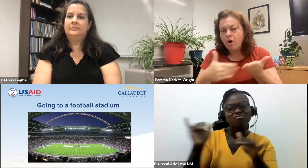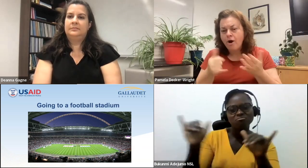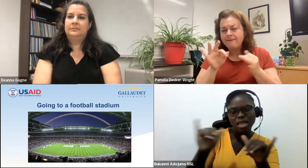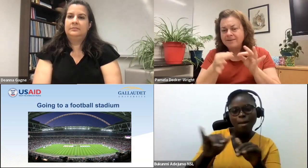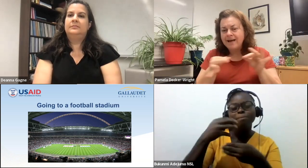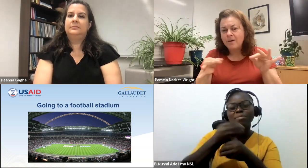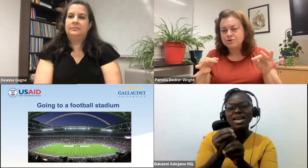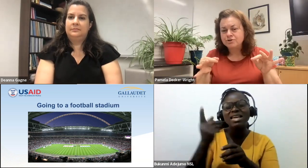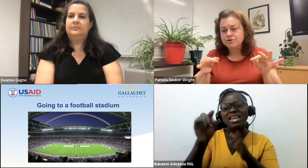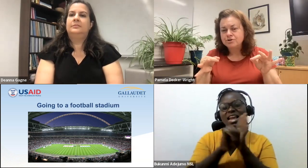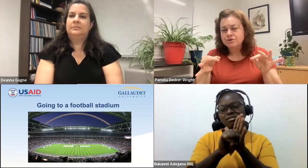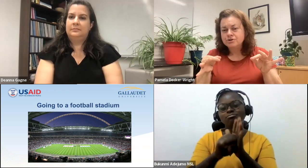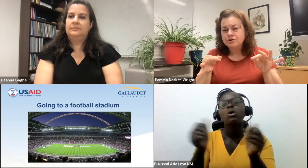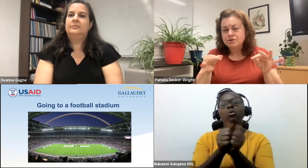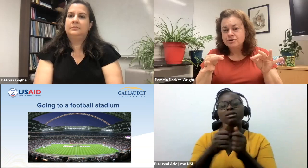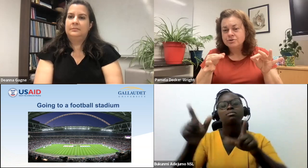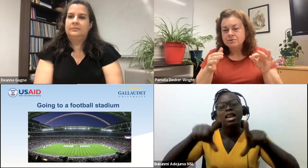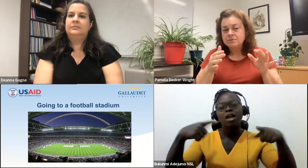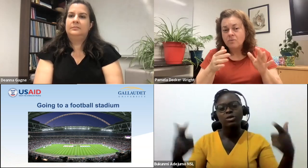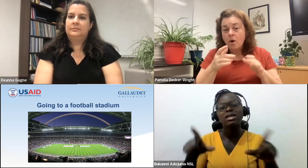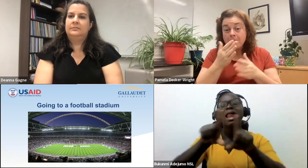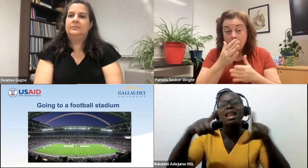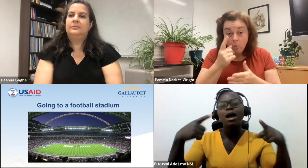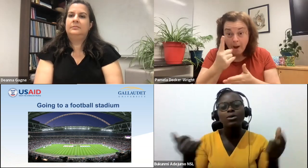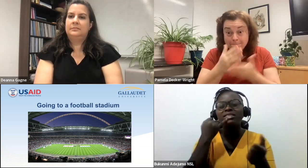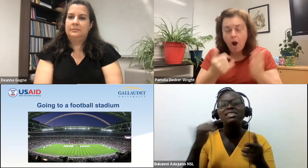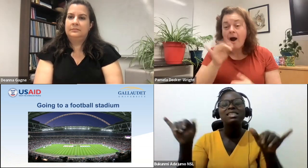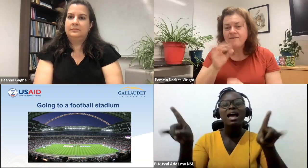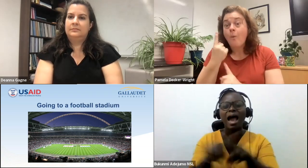Each individual person there can be seen as an individual language feature.